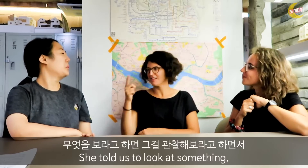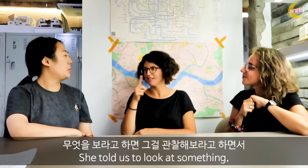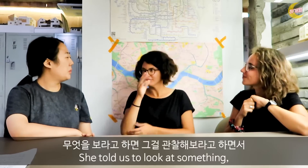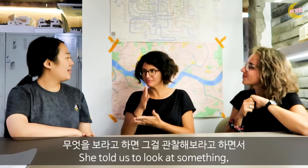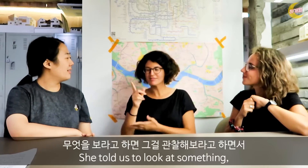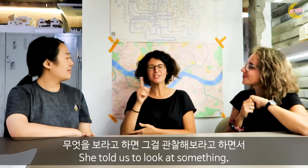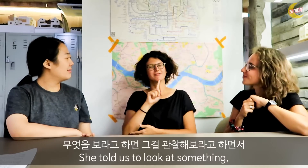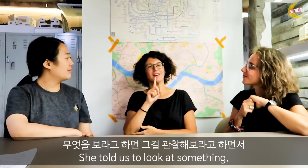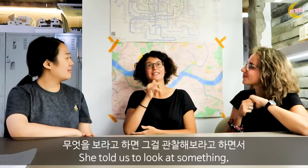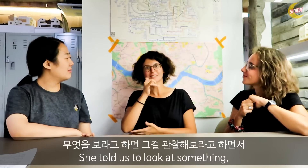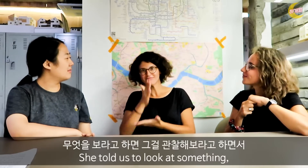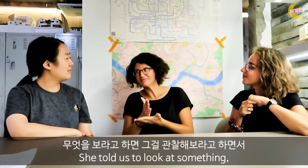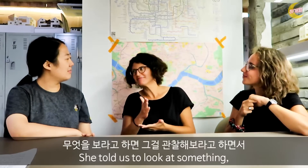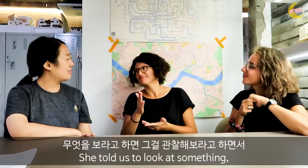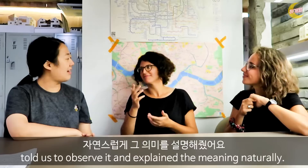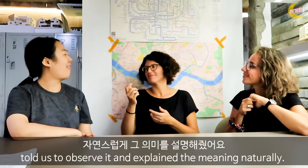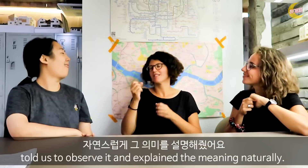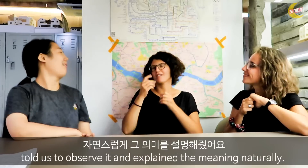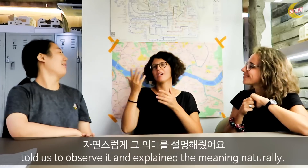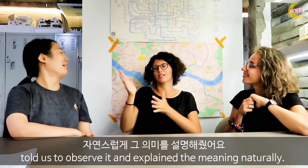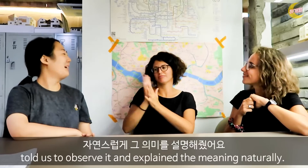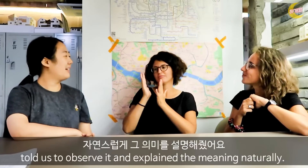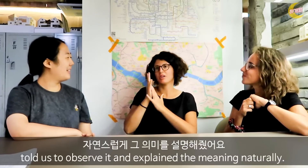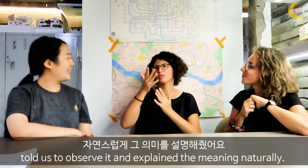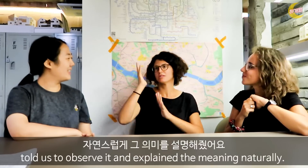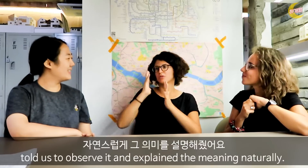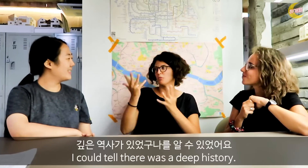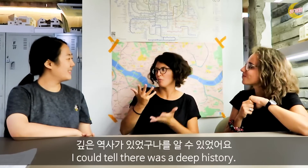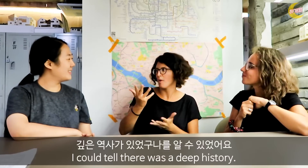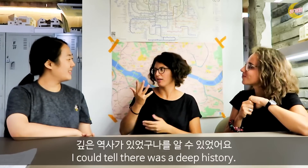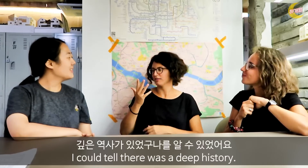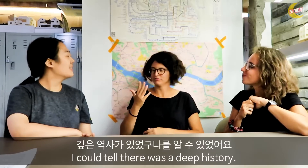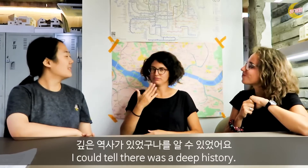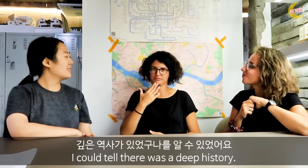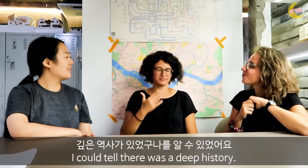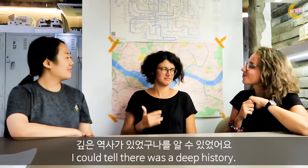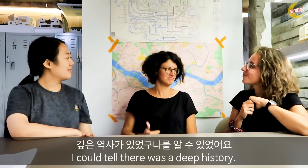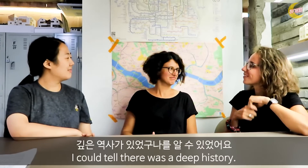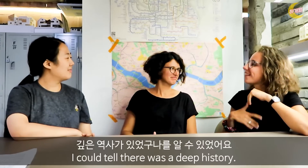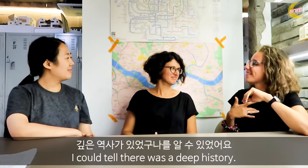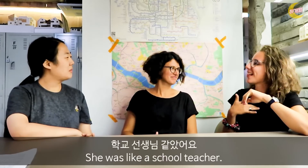She told us to look at something, told us to observe it and explained the meaning naturally. I could tell there was a deep history.